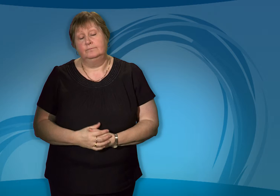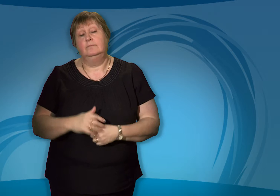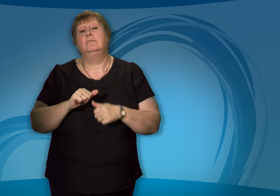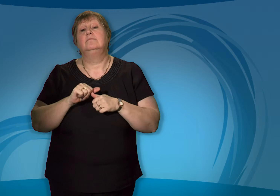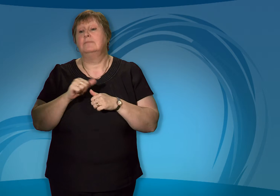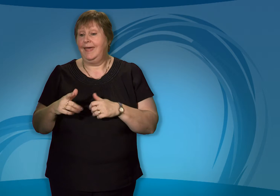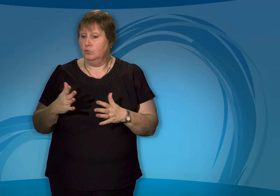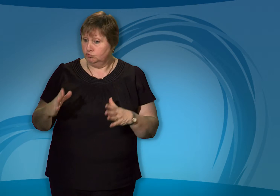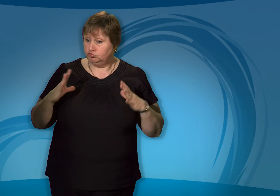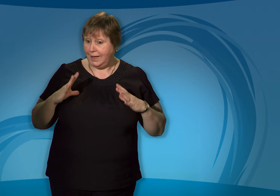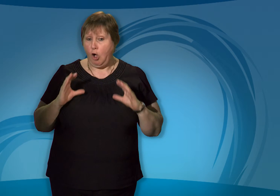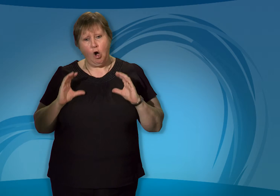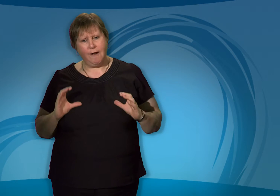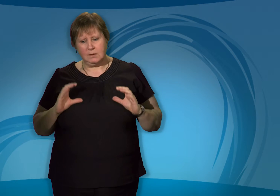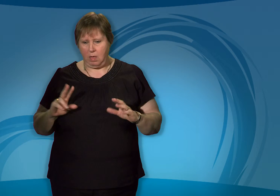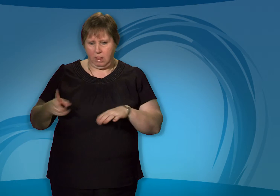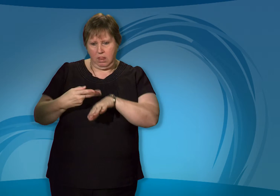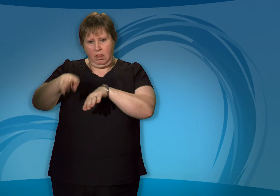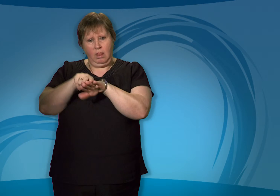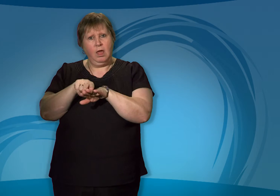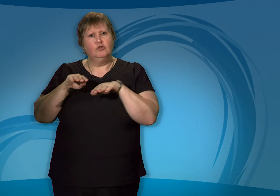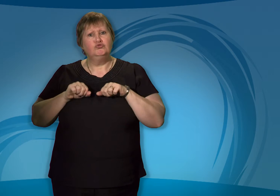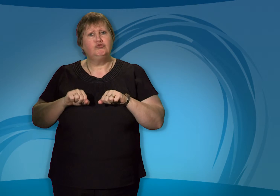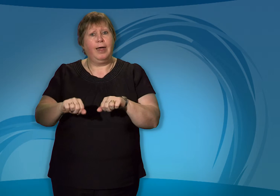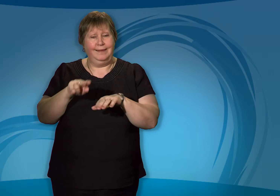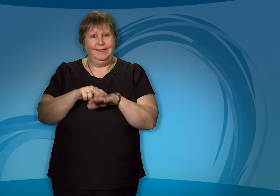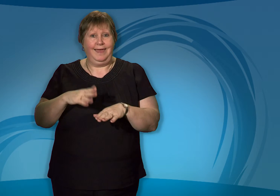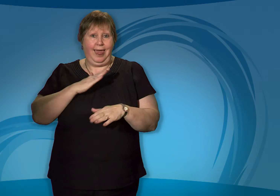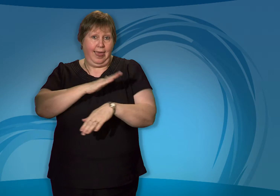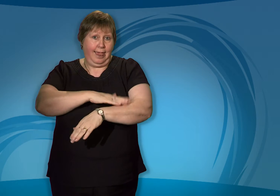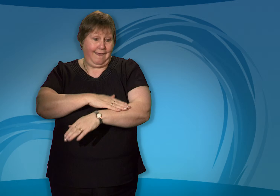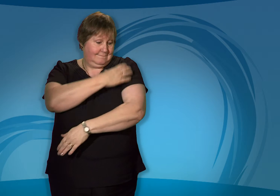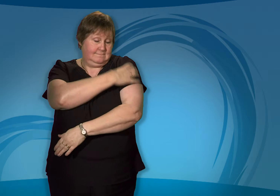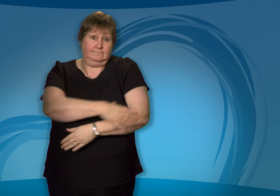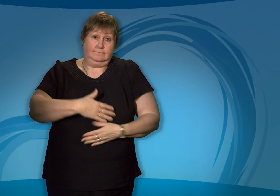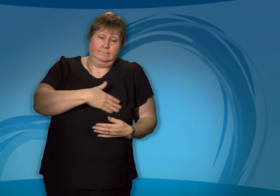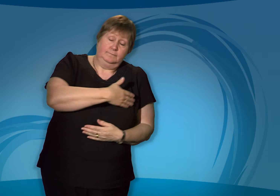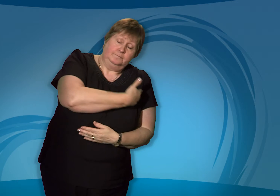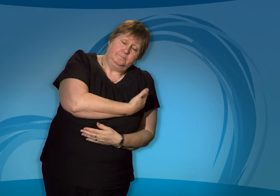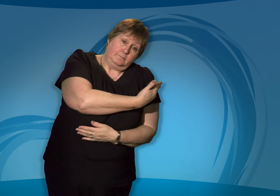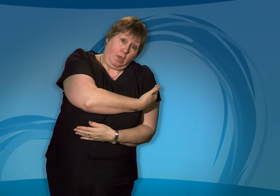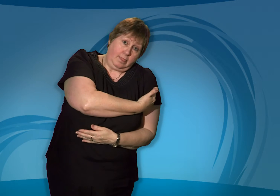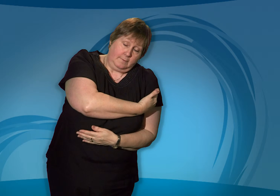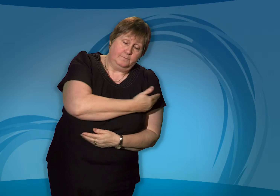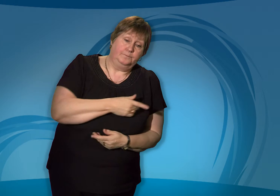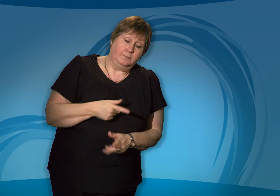You will be made as comfortable as possible on a trolley, lying on your left side with your knees bent up.